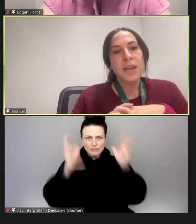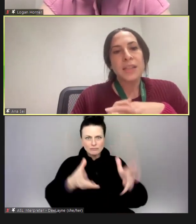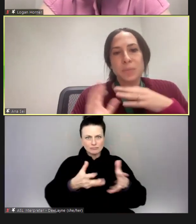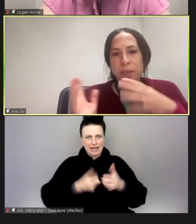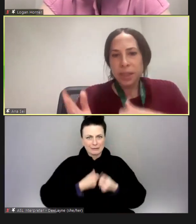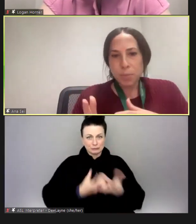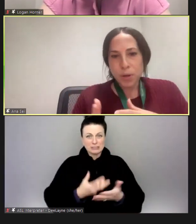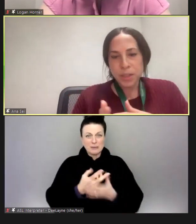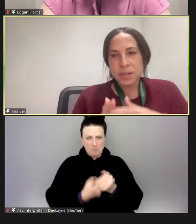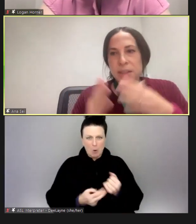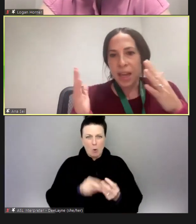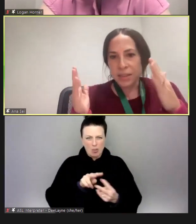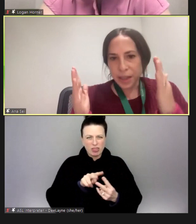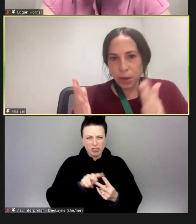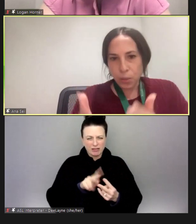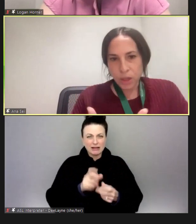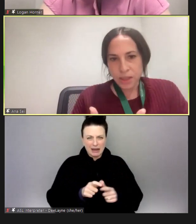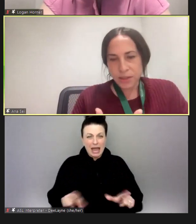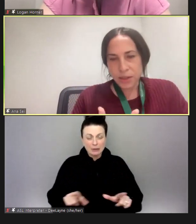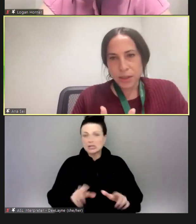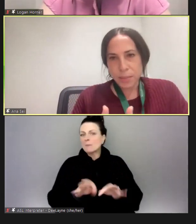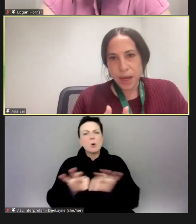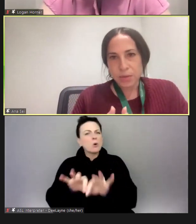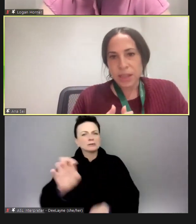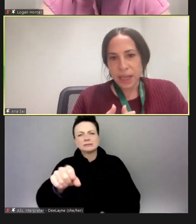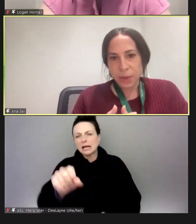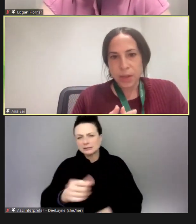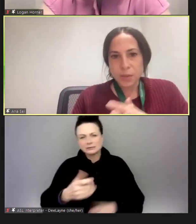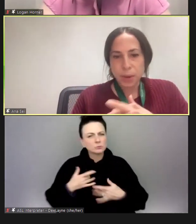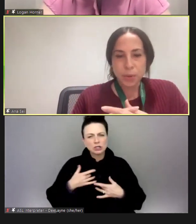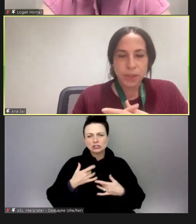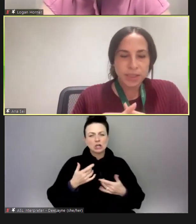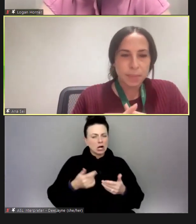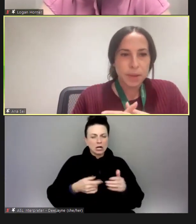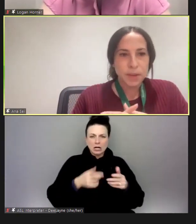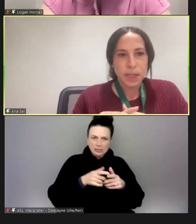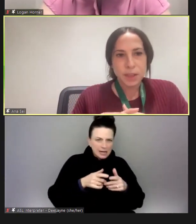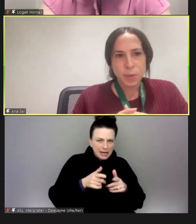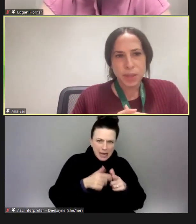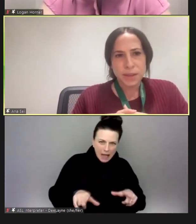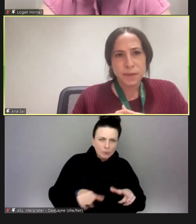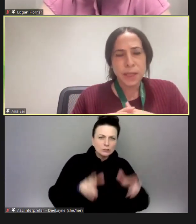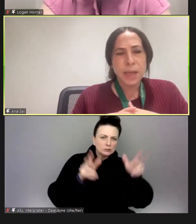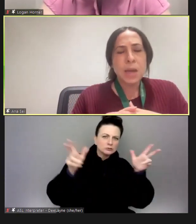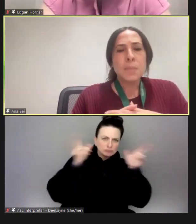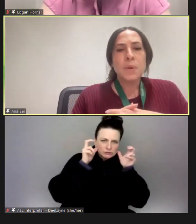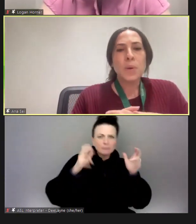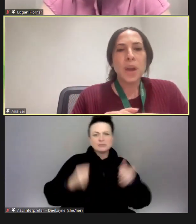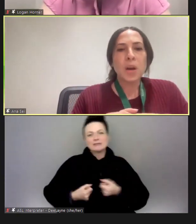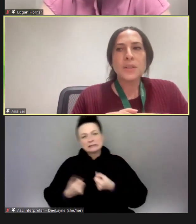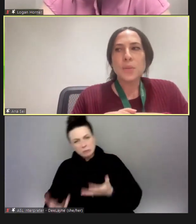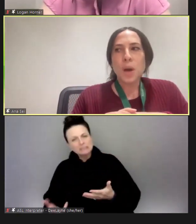really important yes you know we're concerned about language both receptive